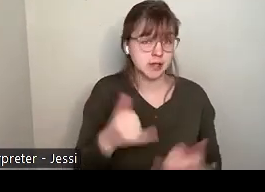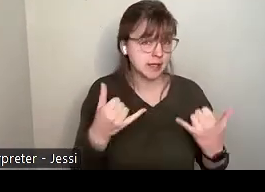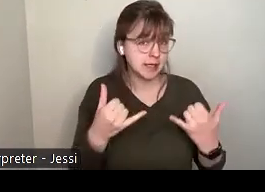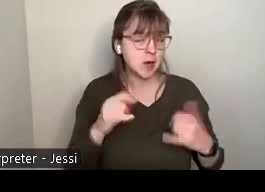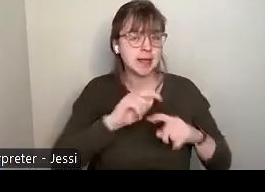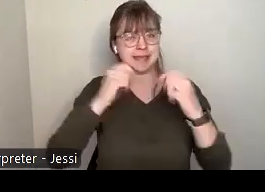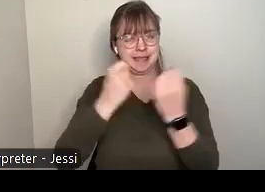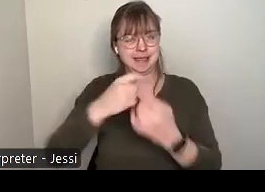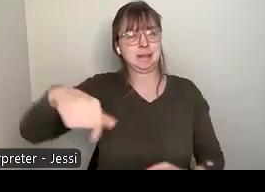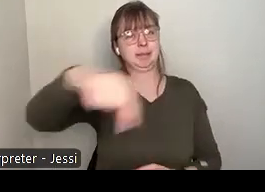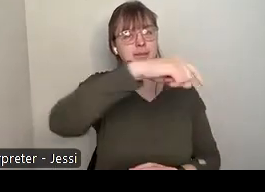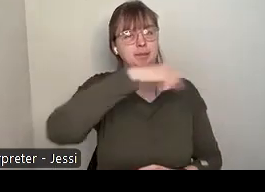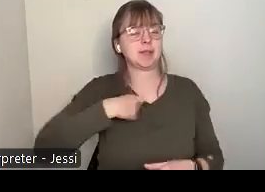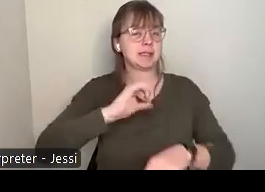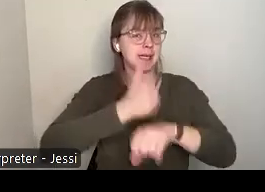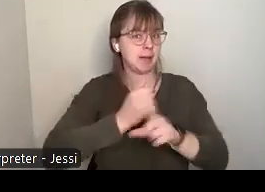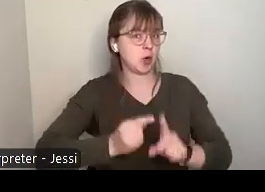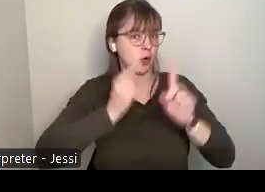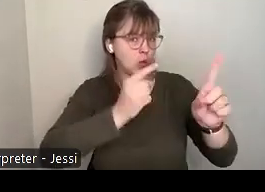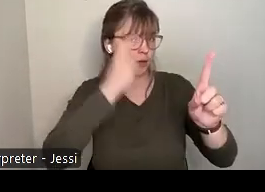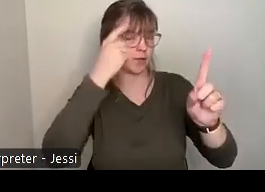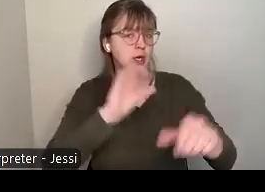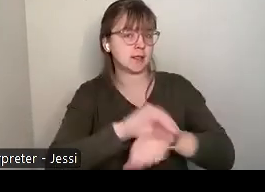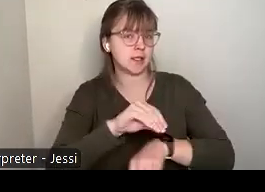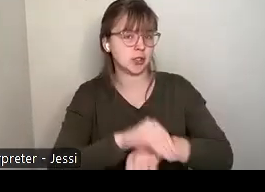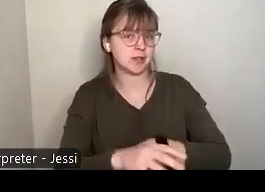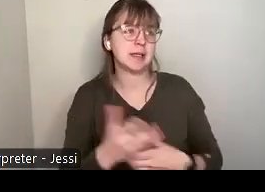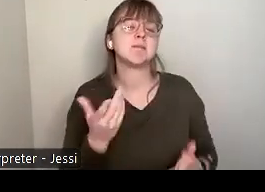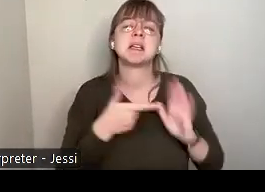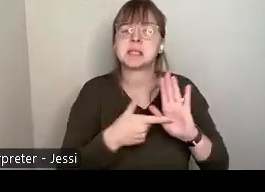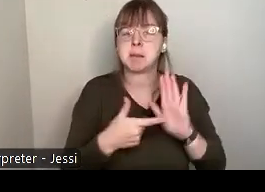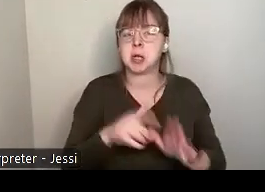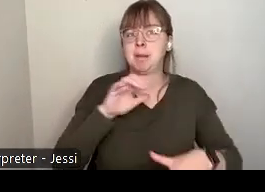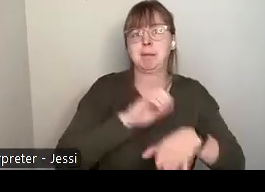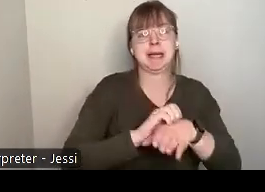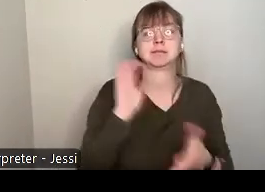this case would likely include um reducing the frequency of biting and increasing how often the